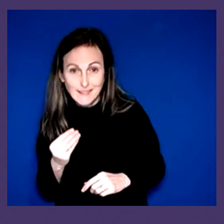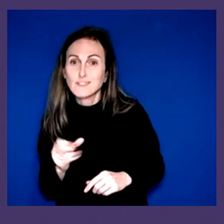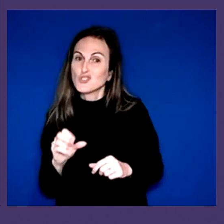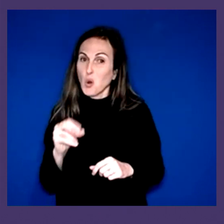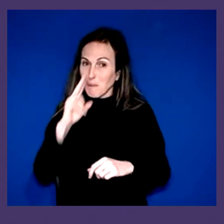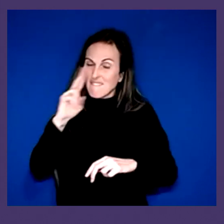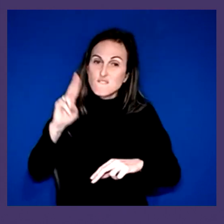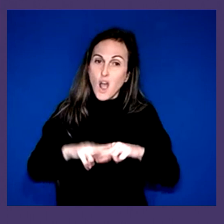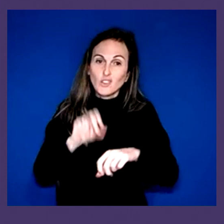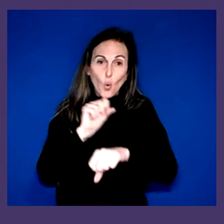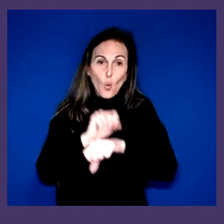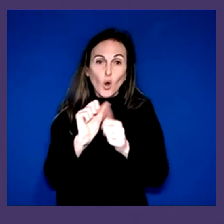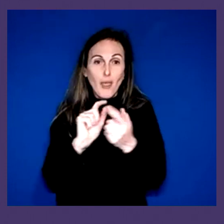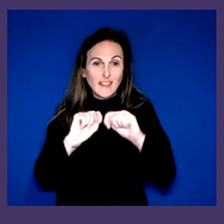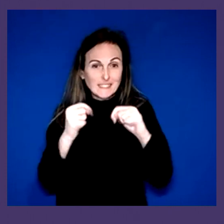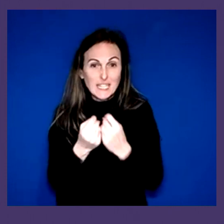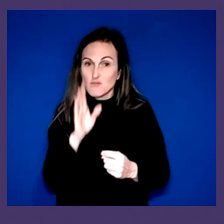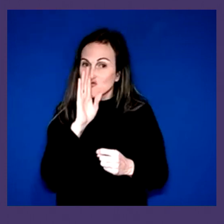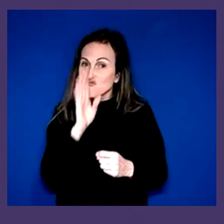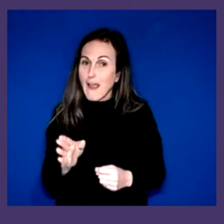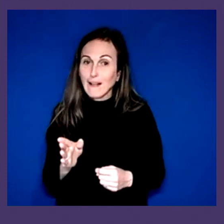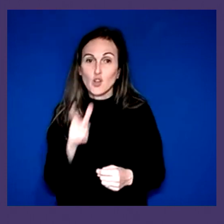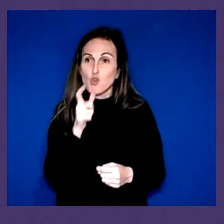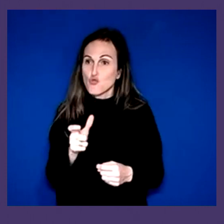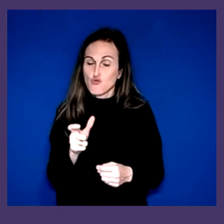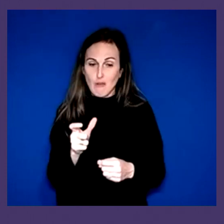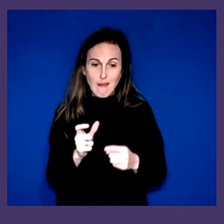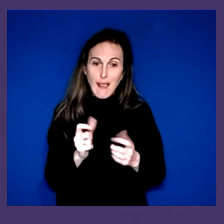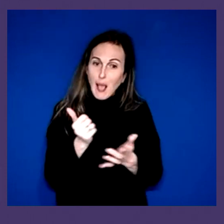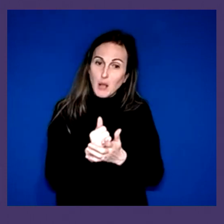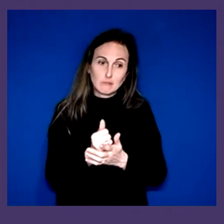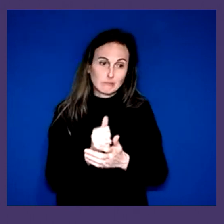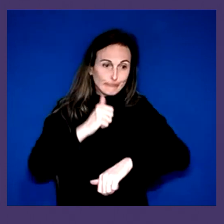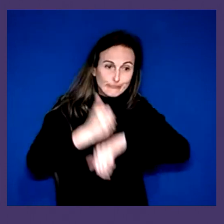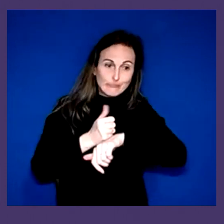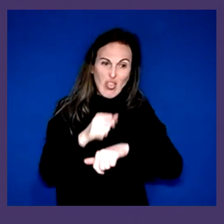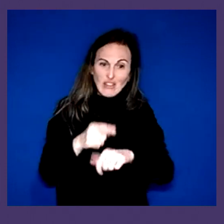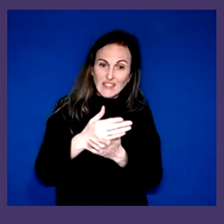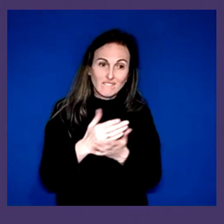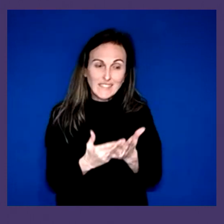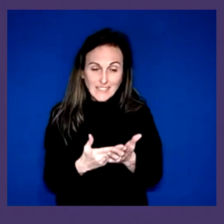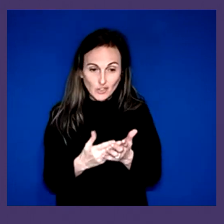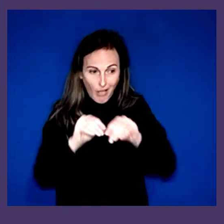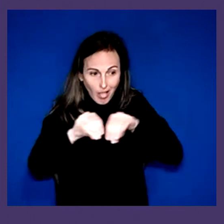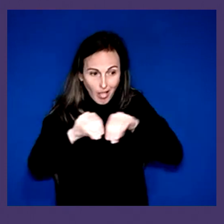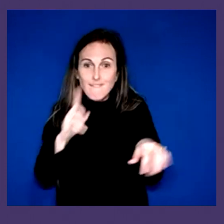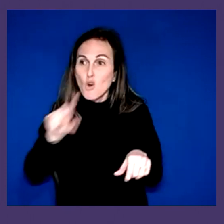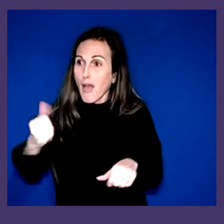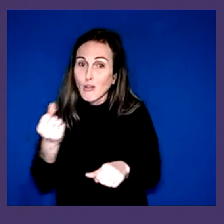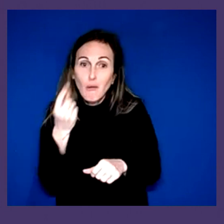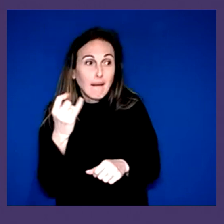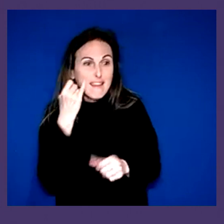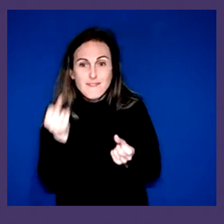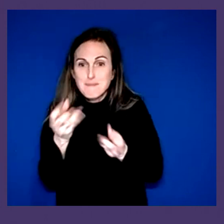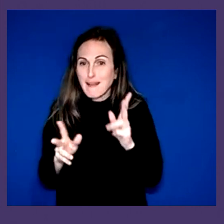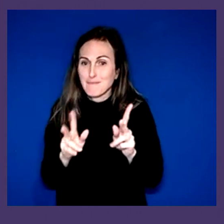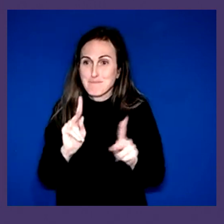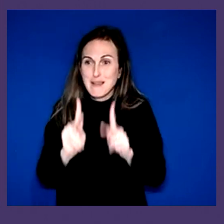a team directly that's making this feature come to life. Because, well, there's a lot of deaf people out in the wild that use hearing aids and I imagine there's